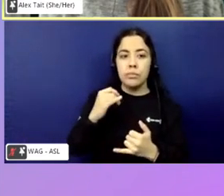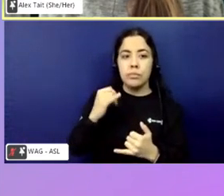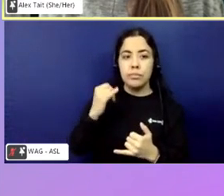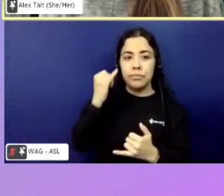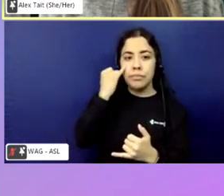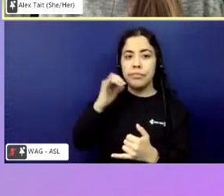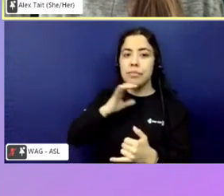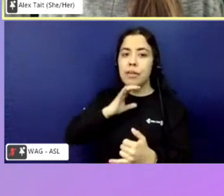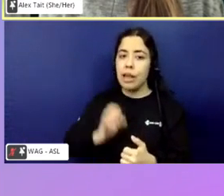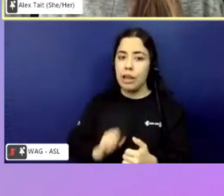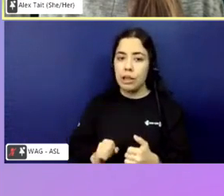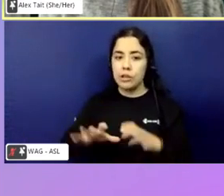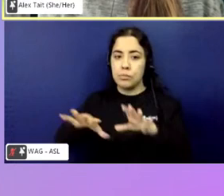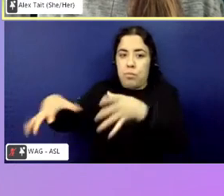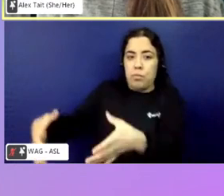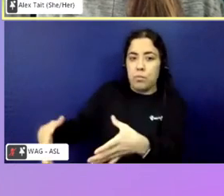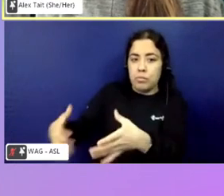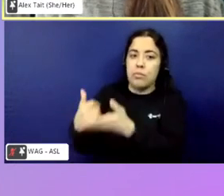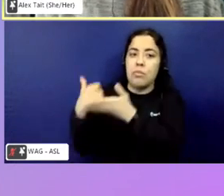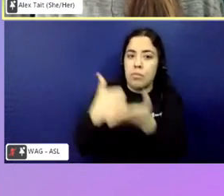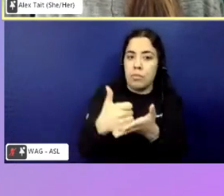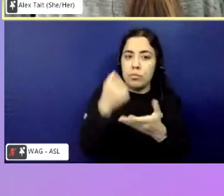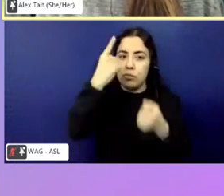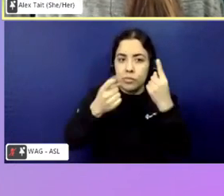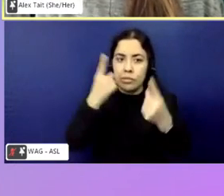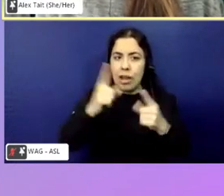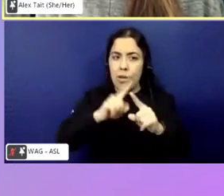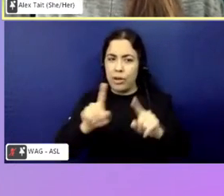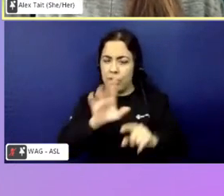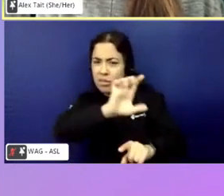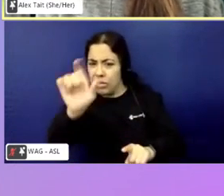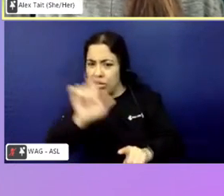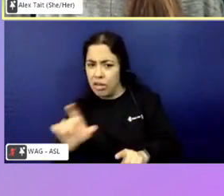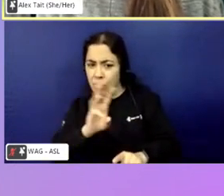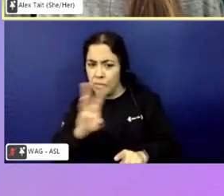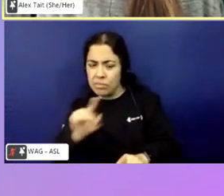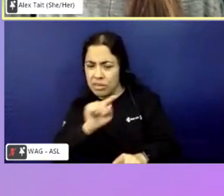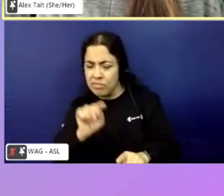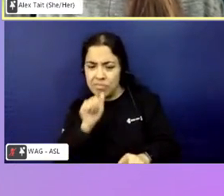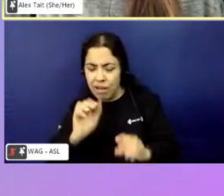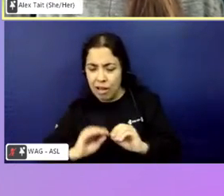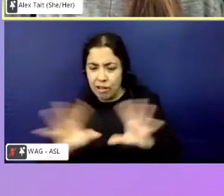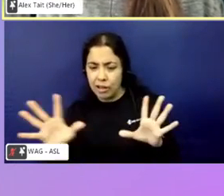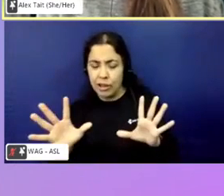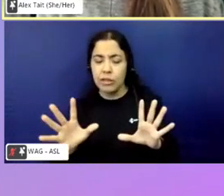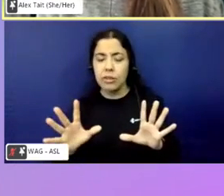disabilities and the aging population will reduce the over business of sites where they don't communicate